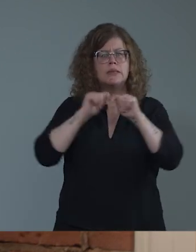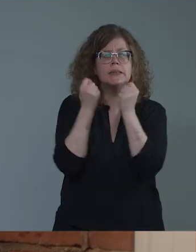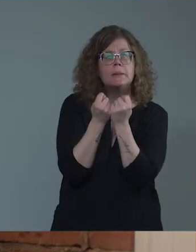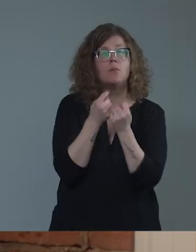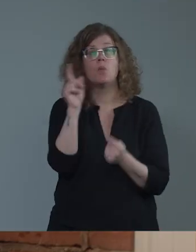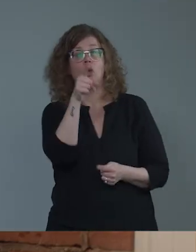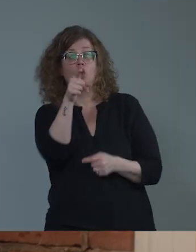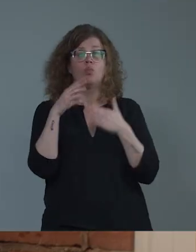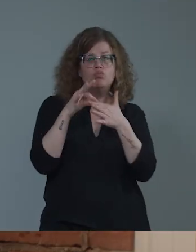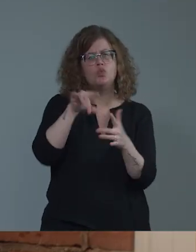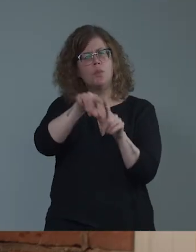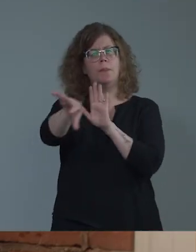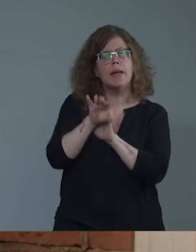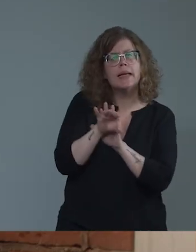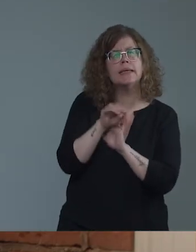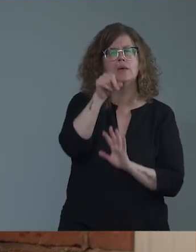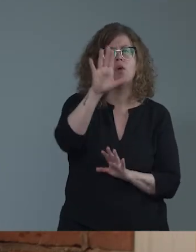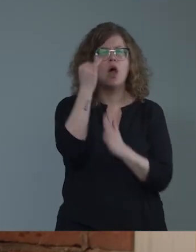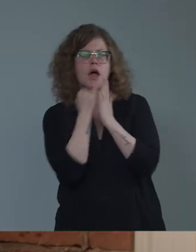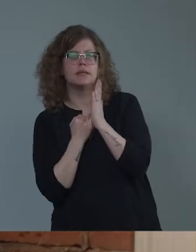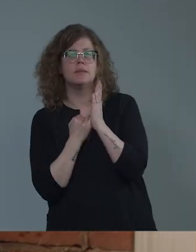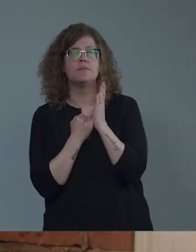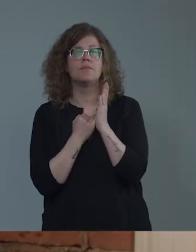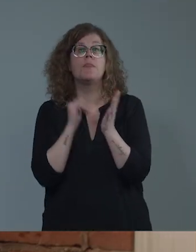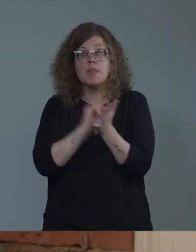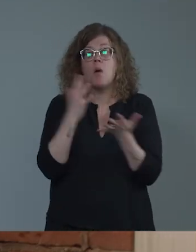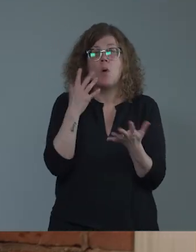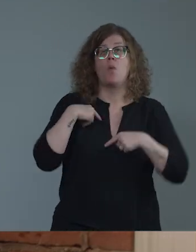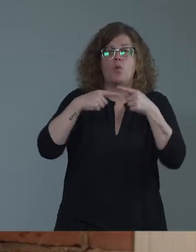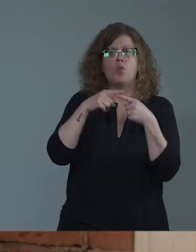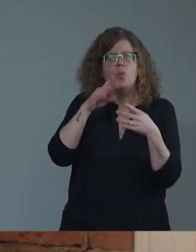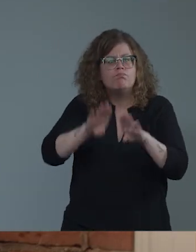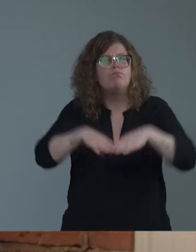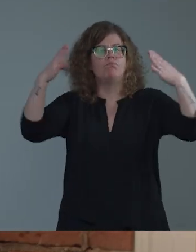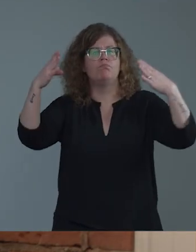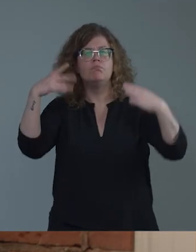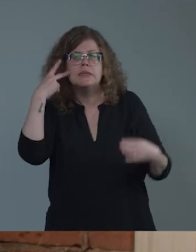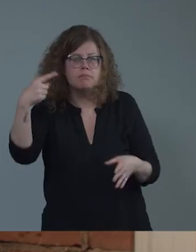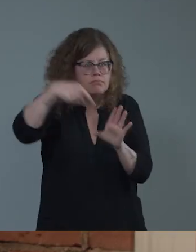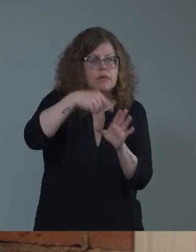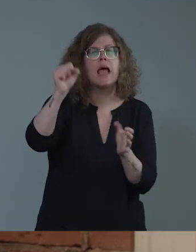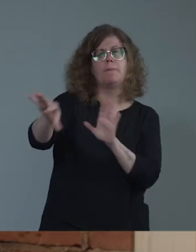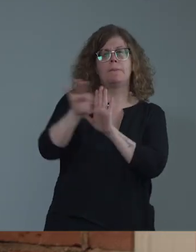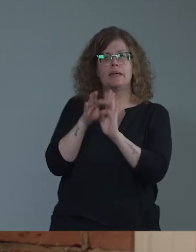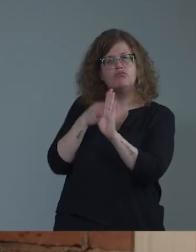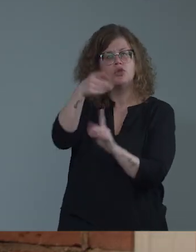the success of the project along the way. With that assessment team, that's where you're going to choose how you select your artists.